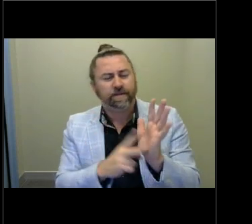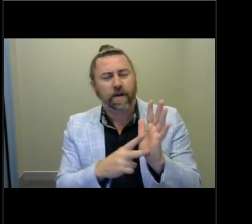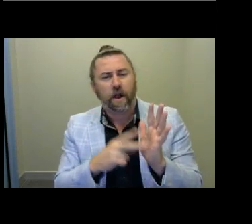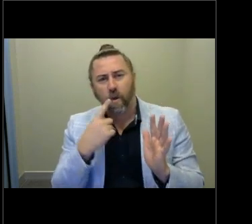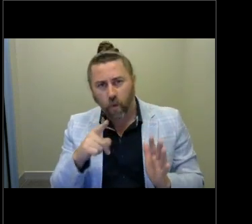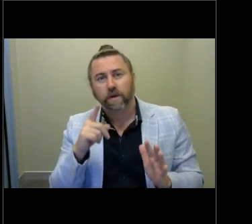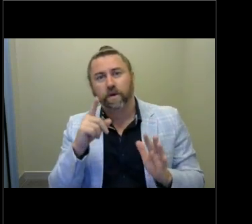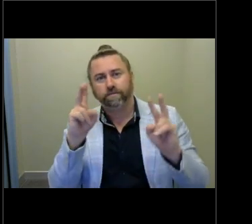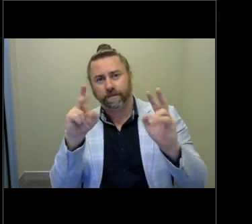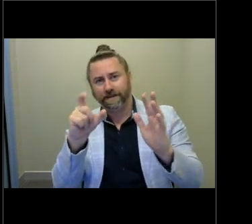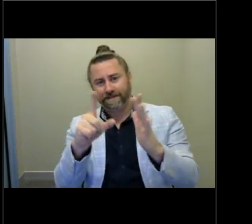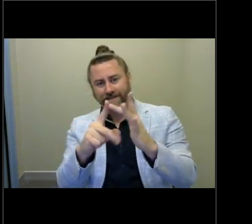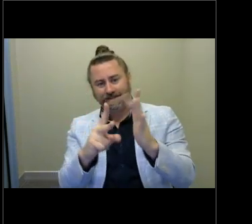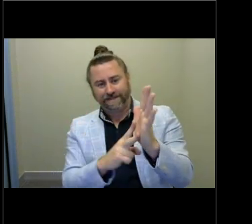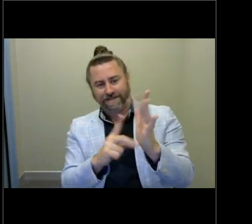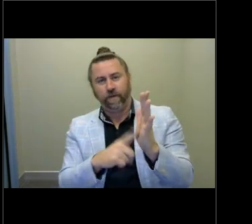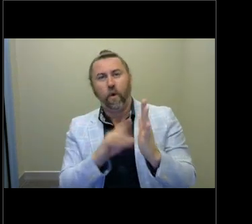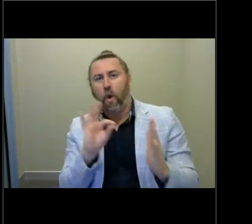So it's not going on someone's criminal record.